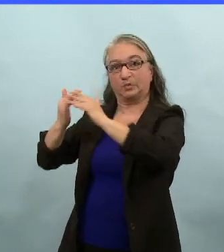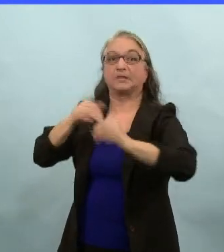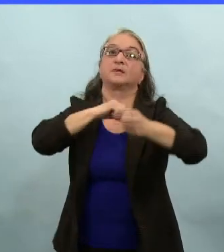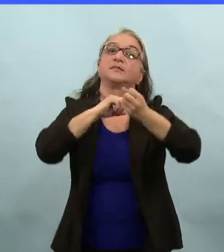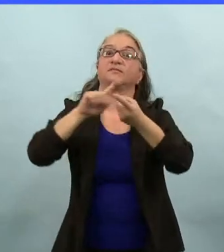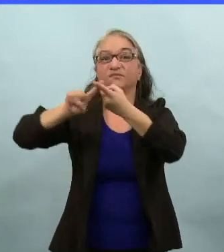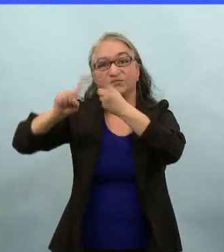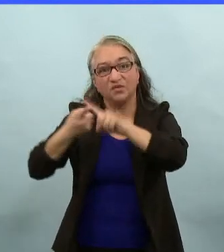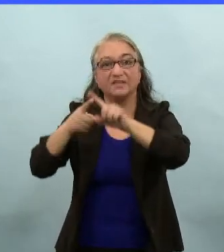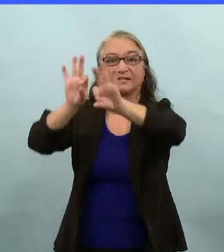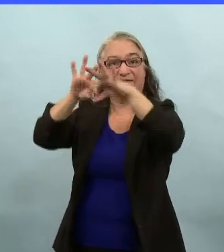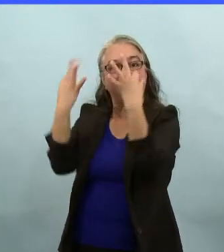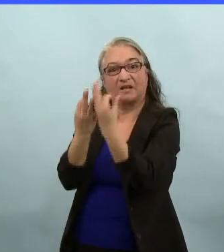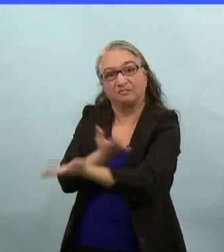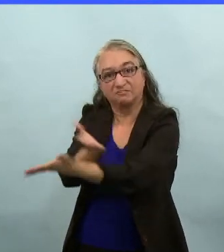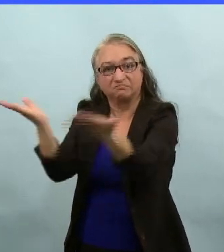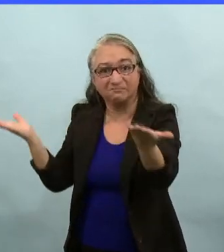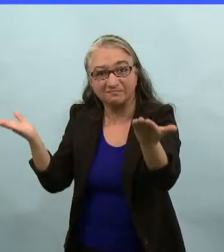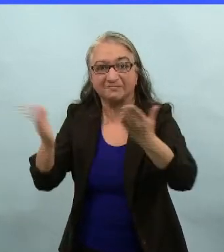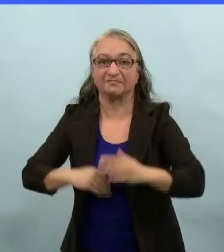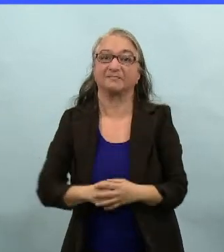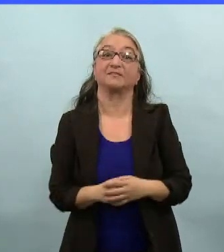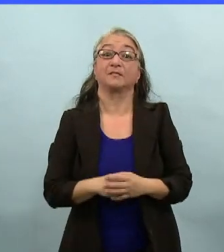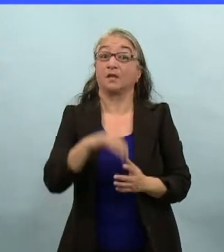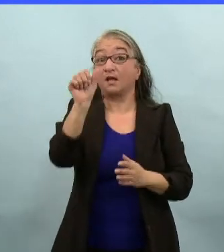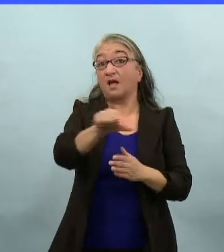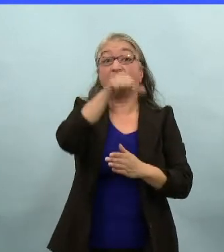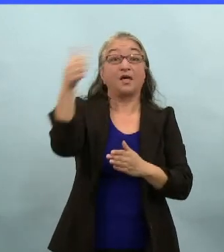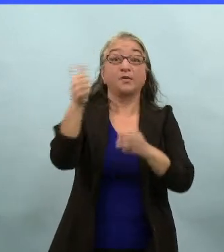you're protecting your co-workers that you see on a daily basis